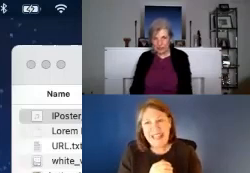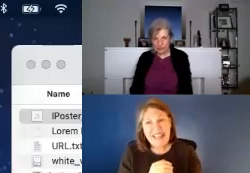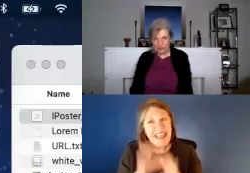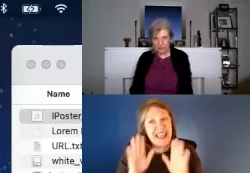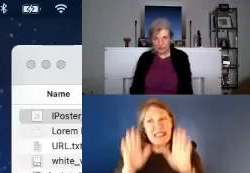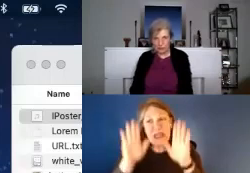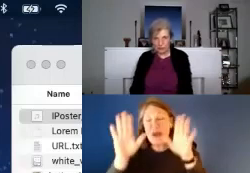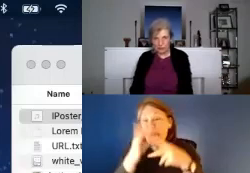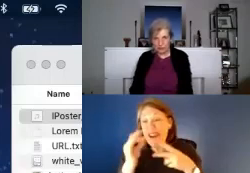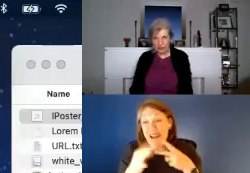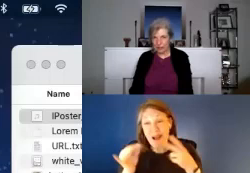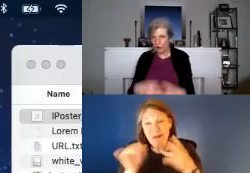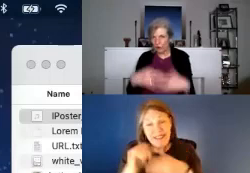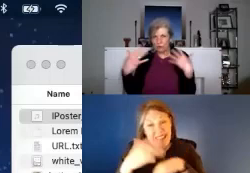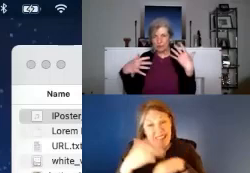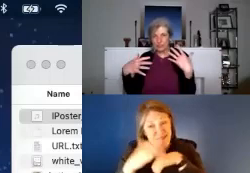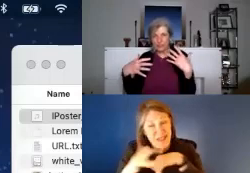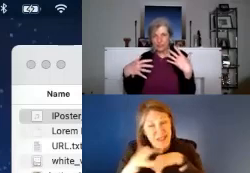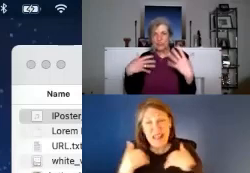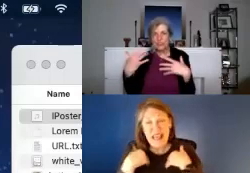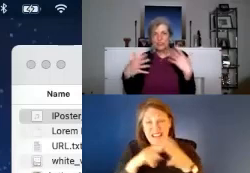is available. 07:32:54 It's got all of these additional